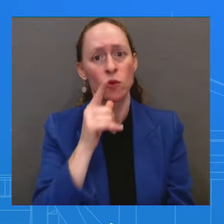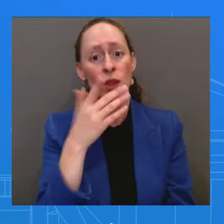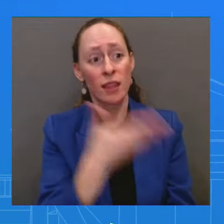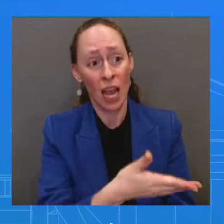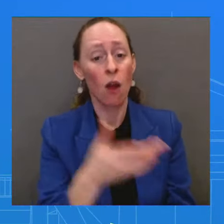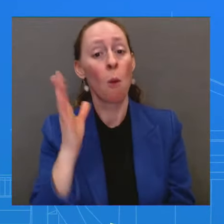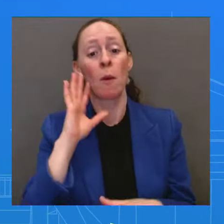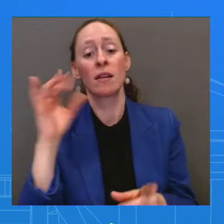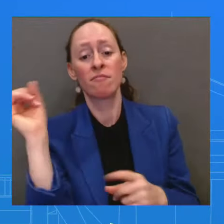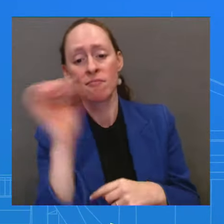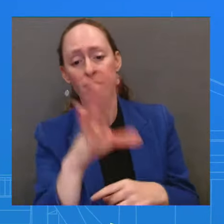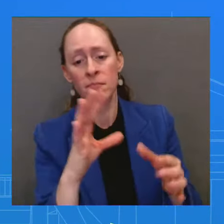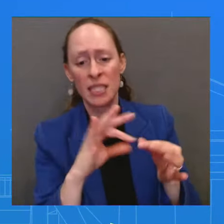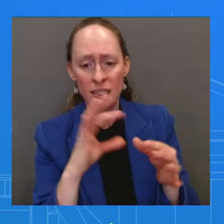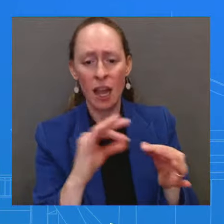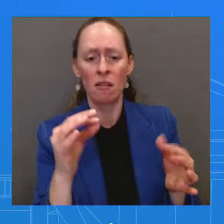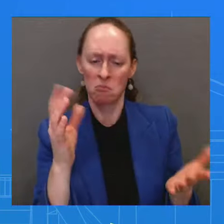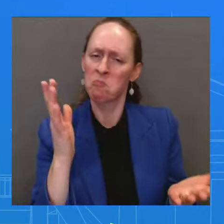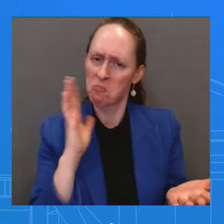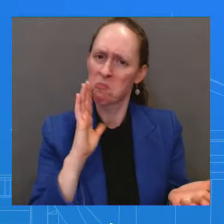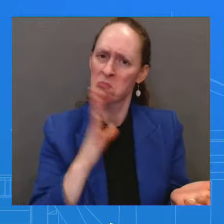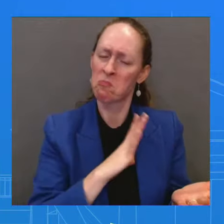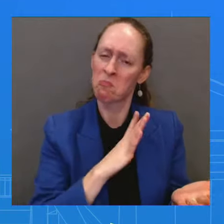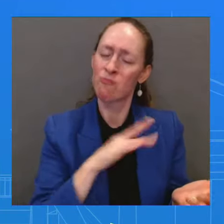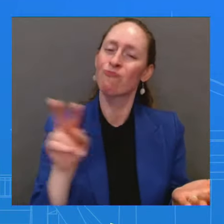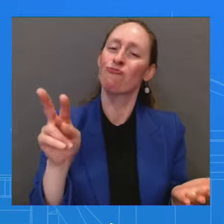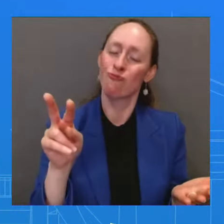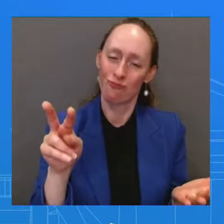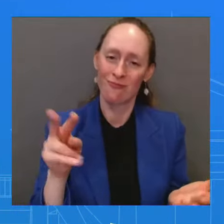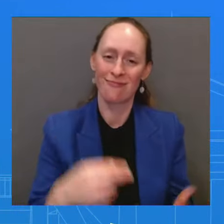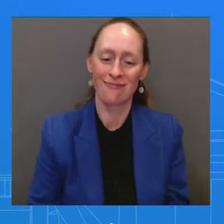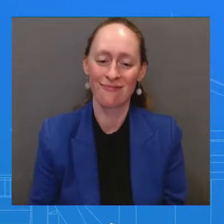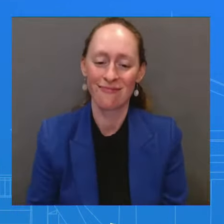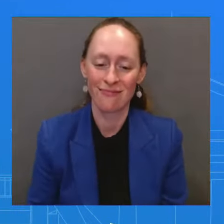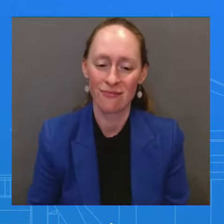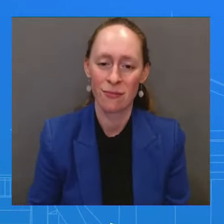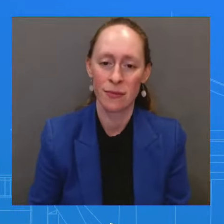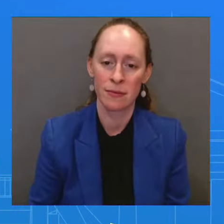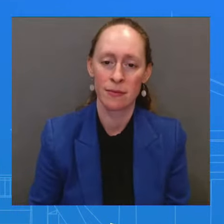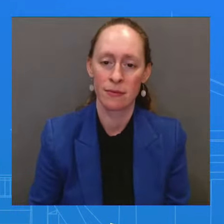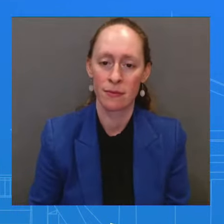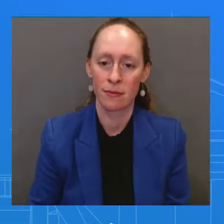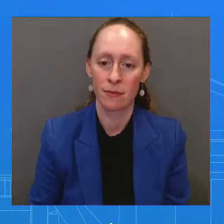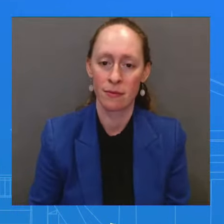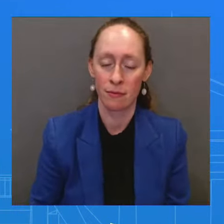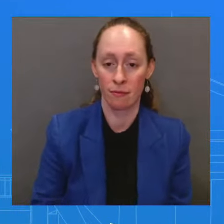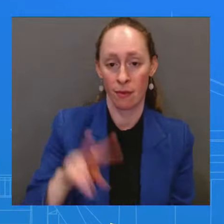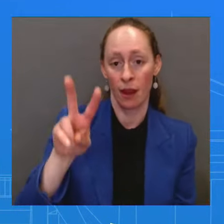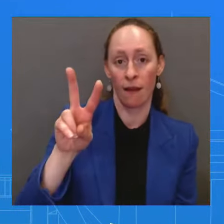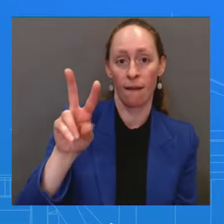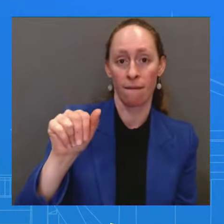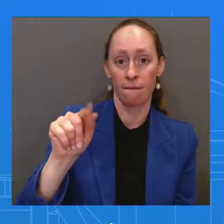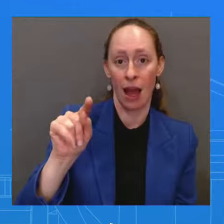Go ahead. The Press: Thanks, Karine. The Vatican is holding historic meetings on the future of the Catholic Church on issues like allowing women to become ordained as deacons